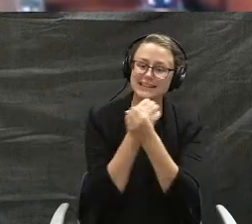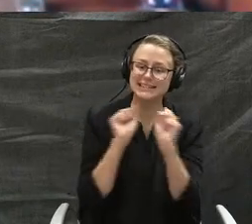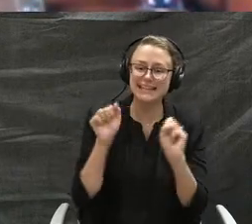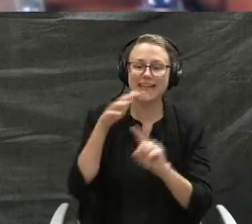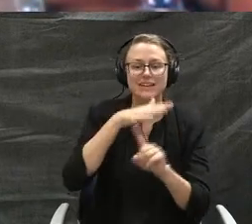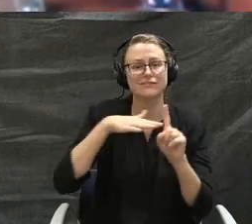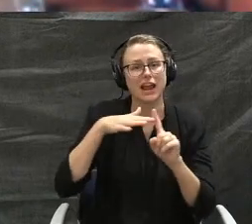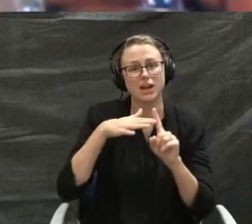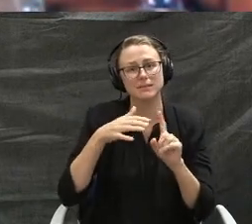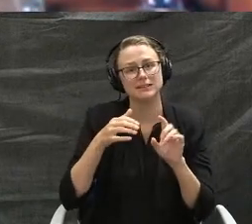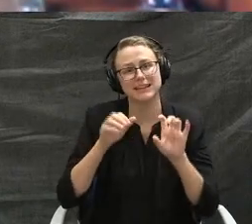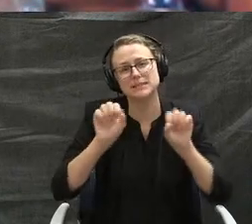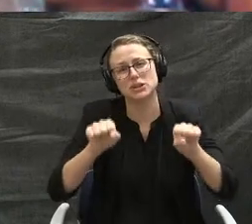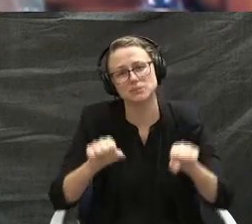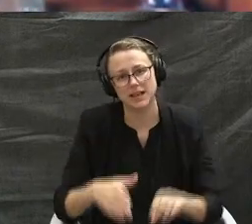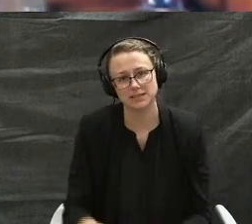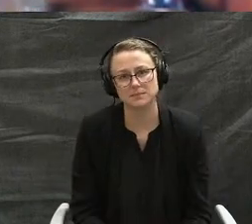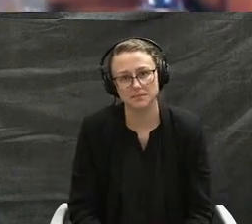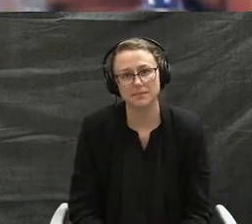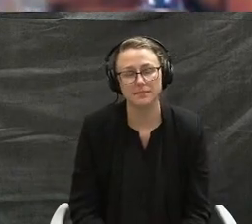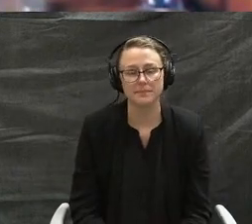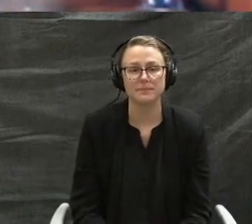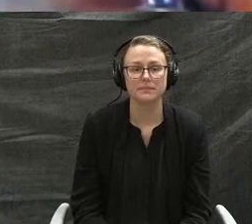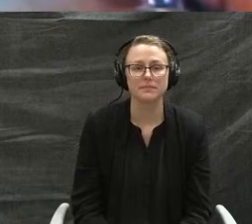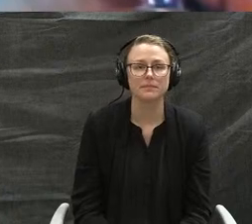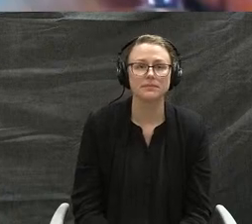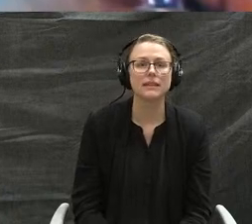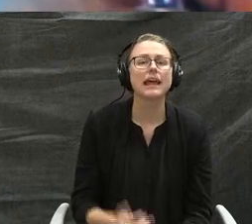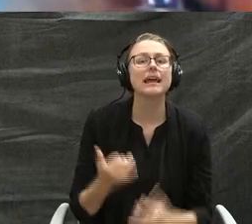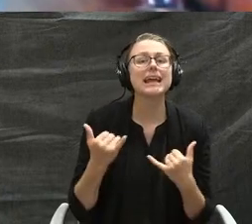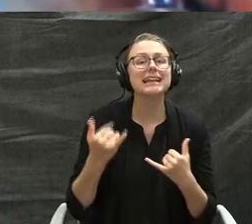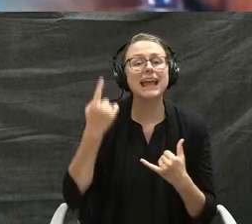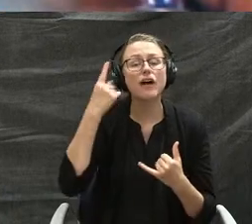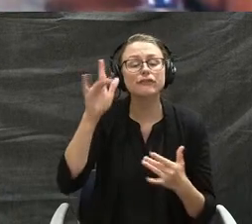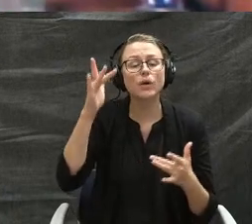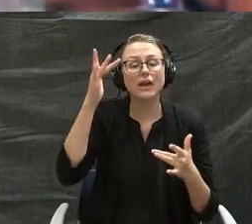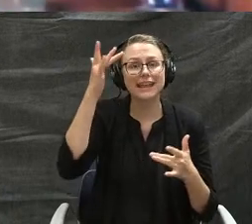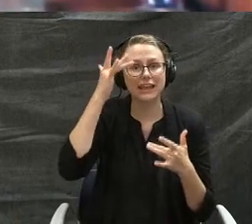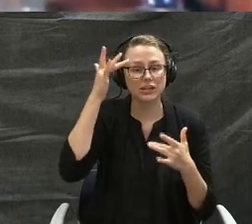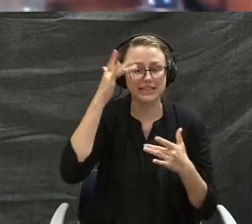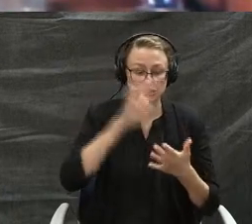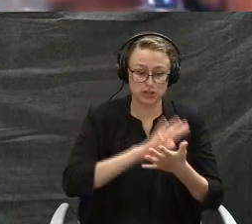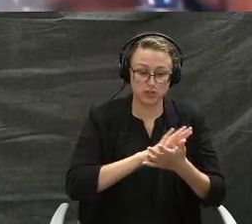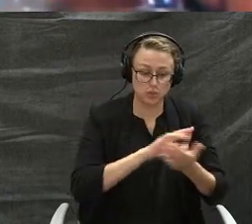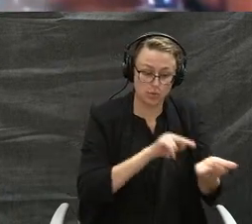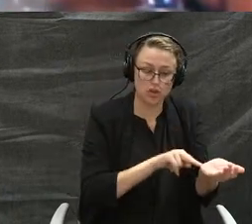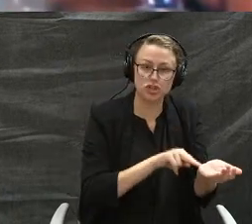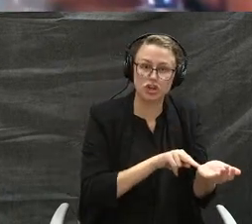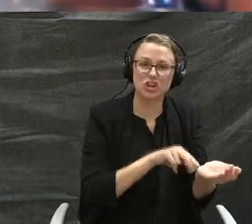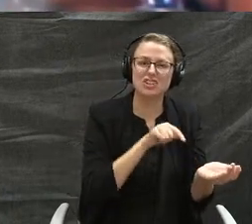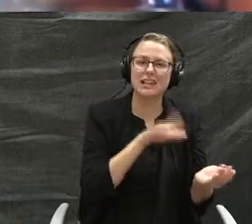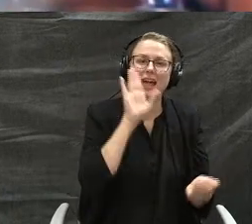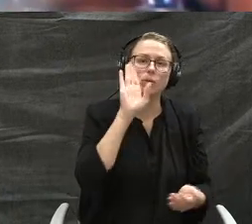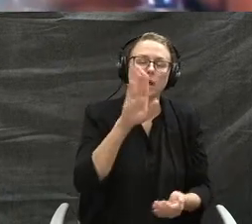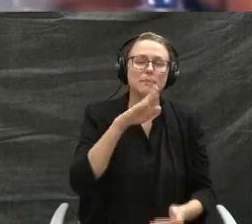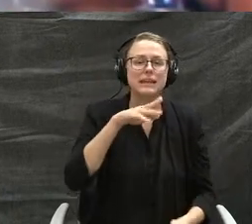possible. And then with excluding for illness, the school nurse will be the the point of contact for covid